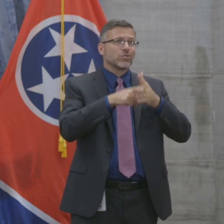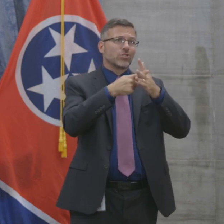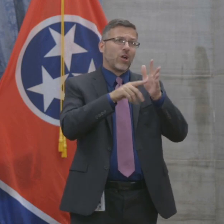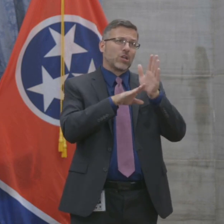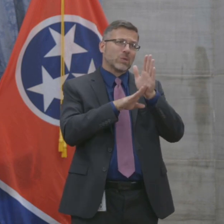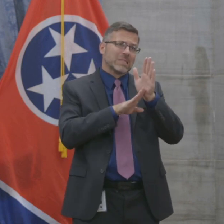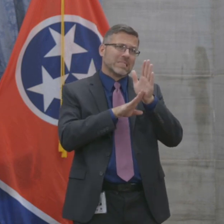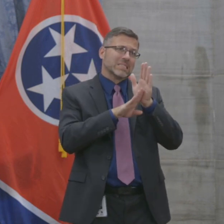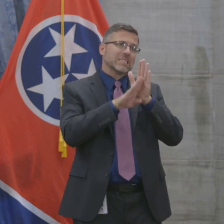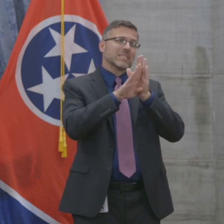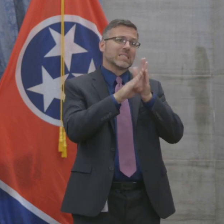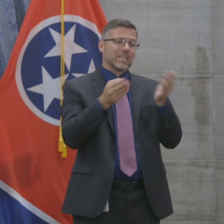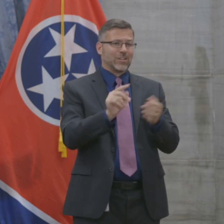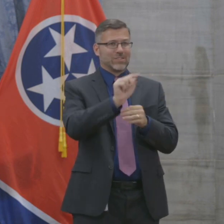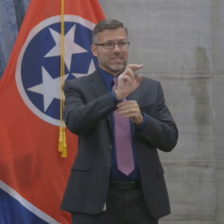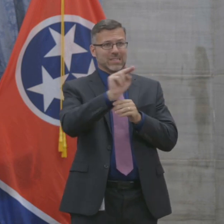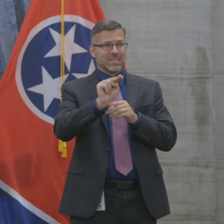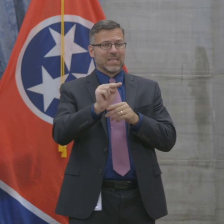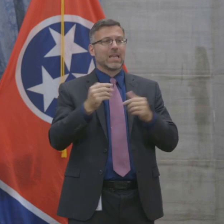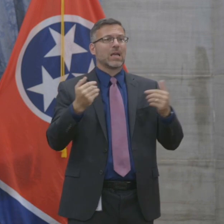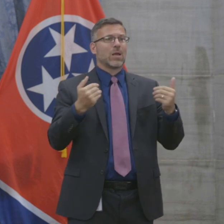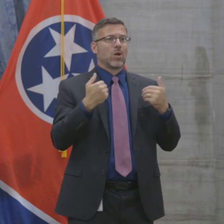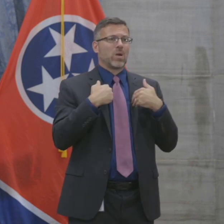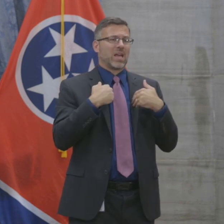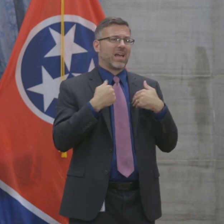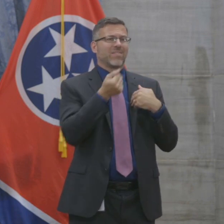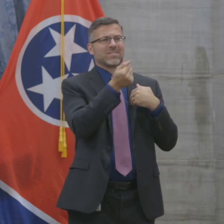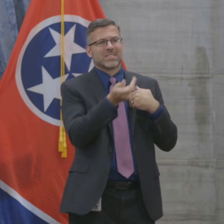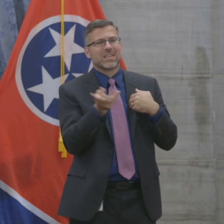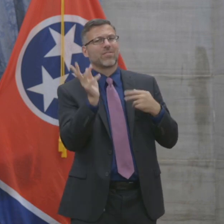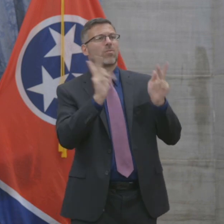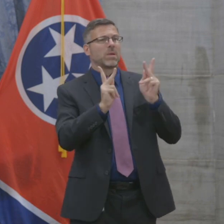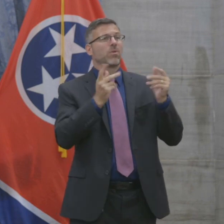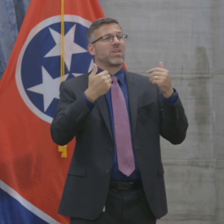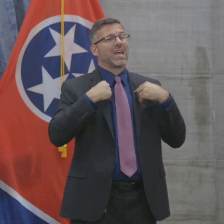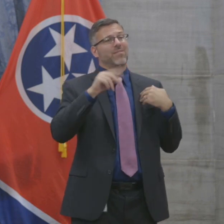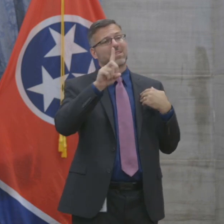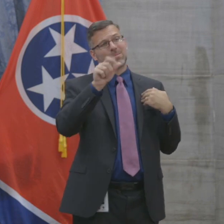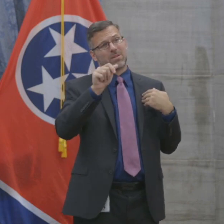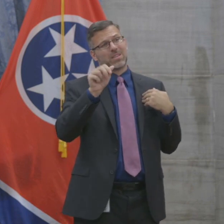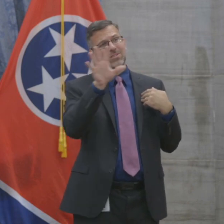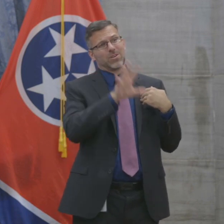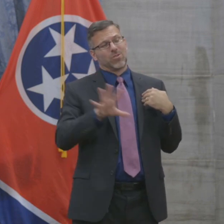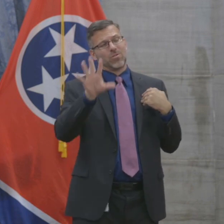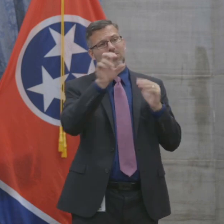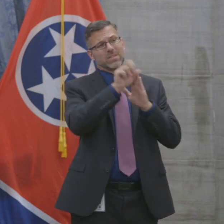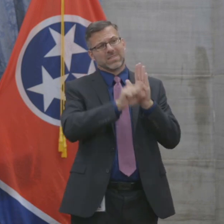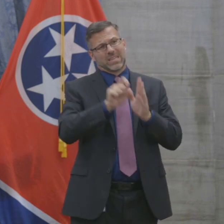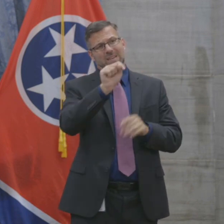state for stepping up and being willing to provide these services at a very critical time for these children. DIDD is